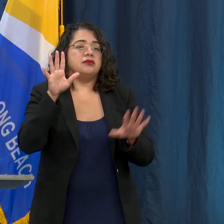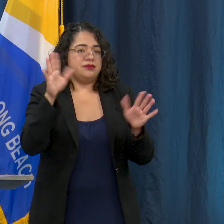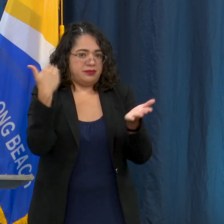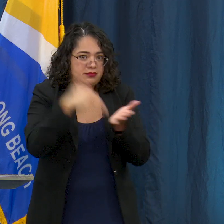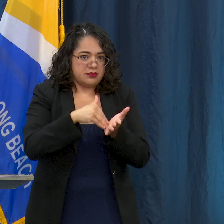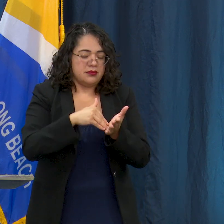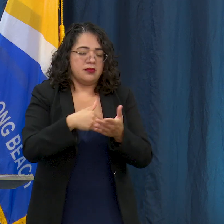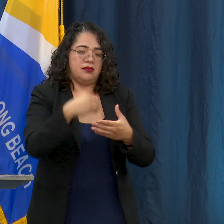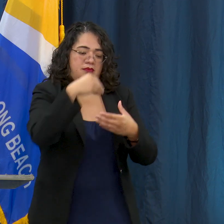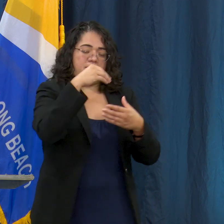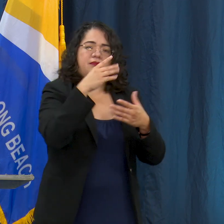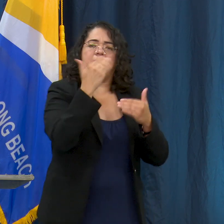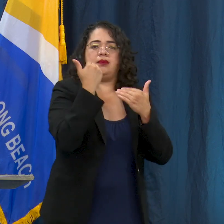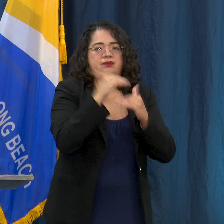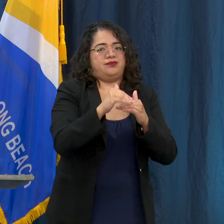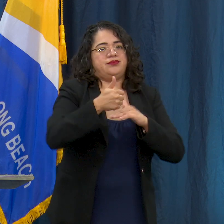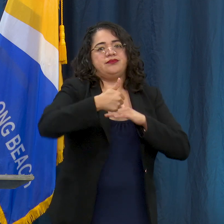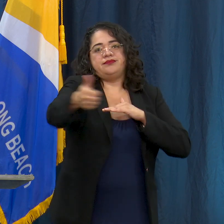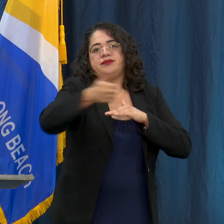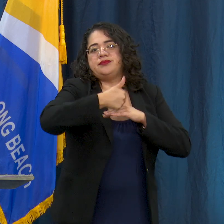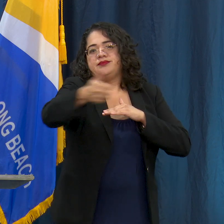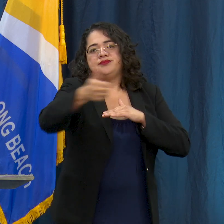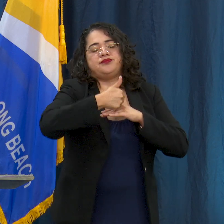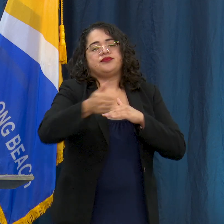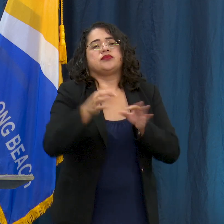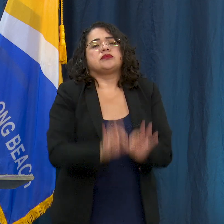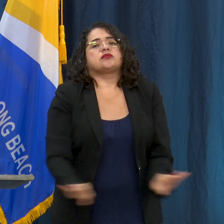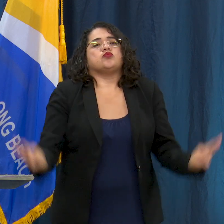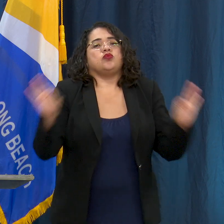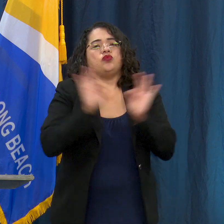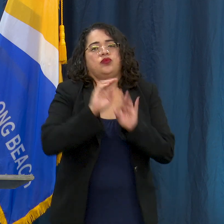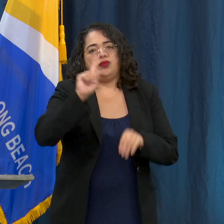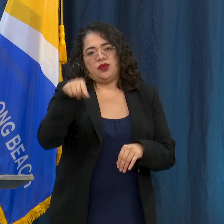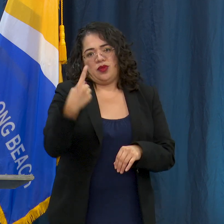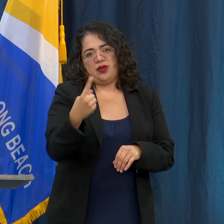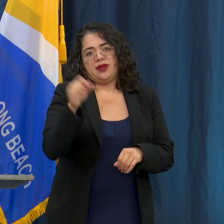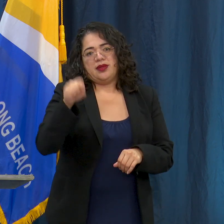should limit their trips to what's absolutely necessary. So while these tips